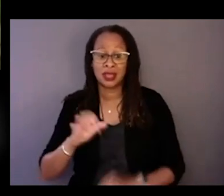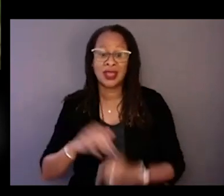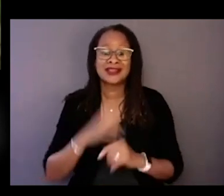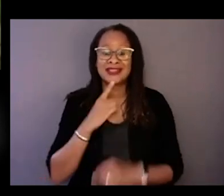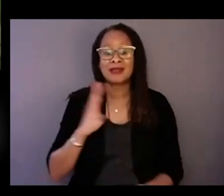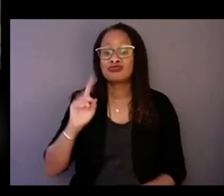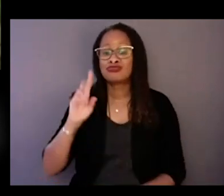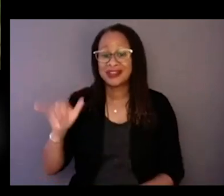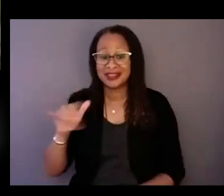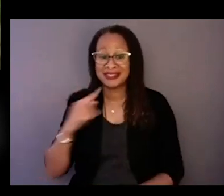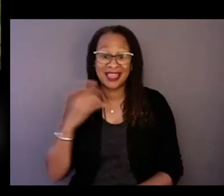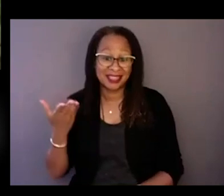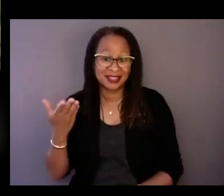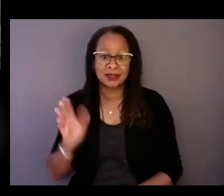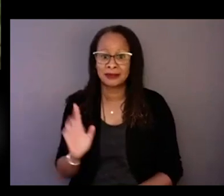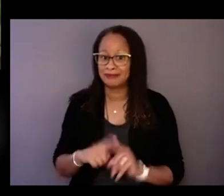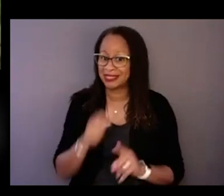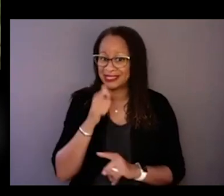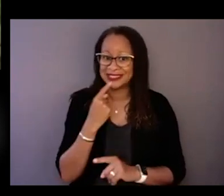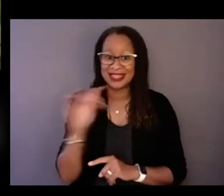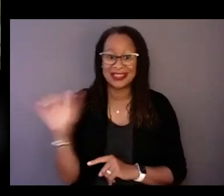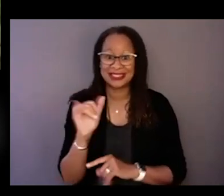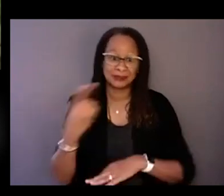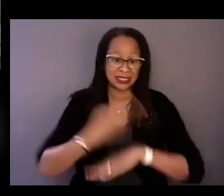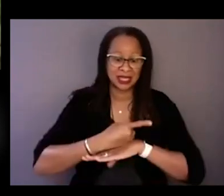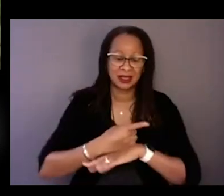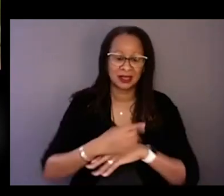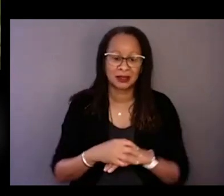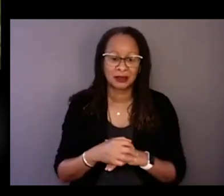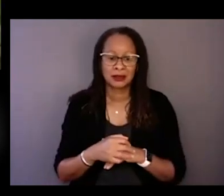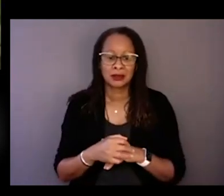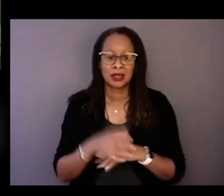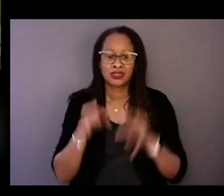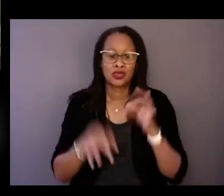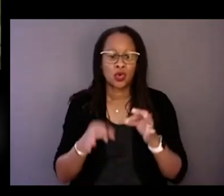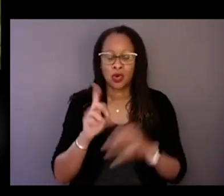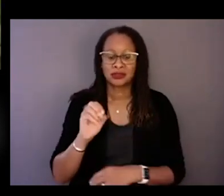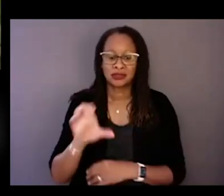what wasn't covered was that the same day the court documents were made public